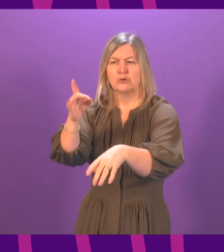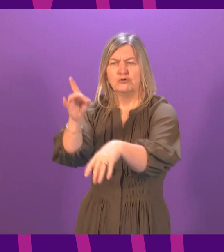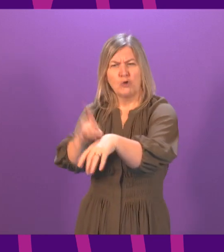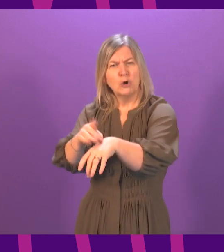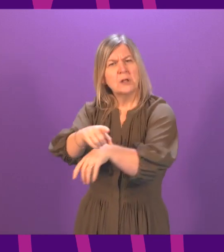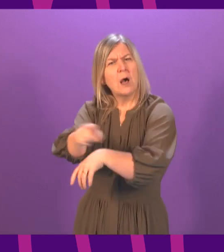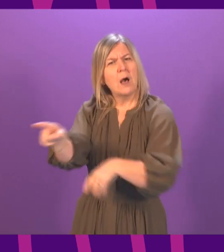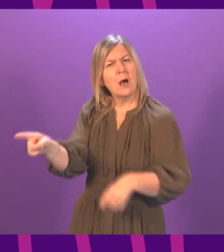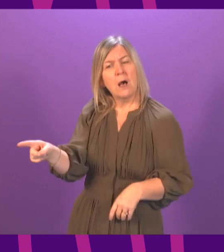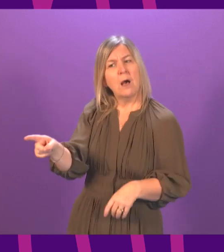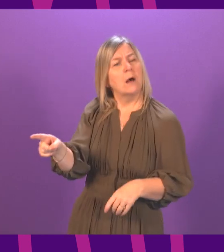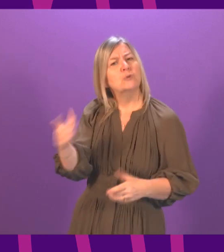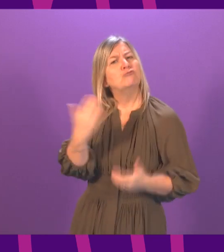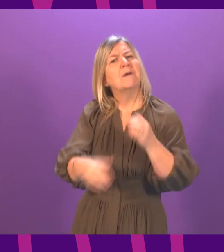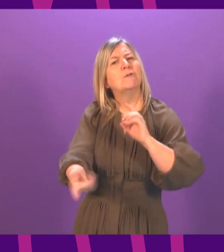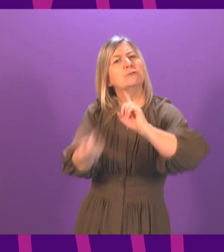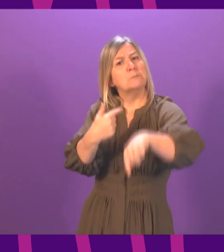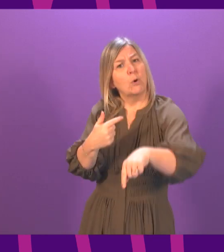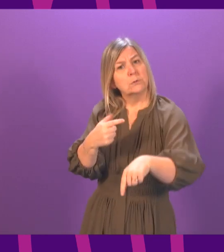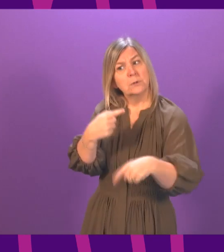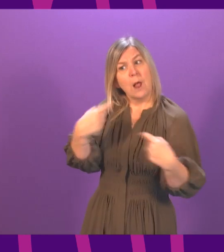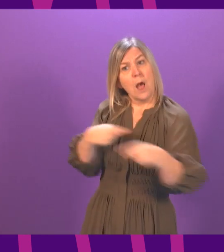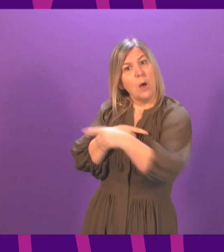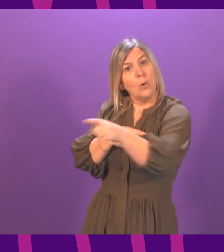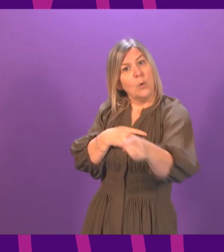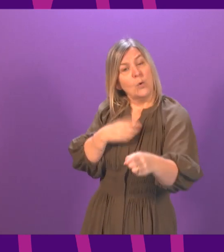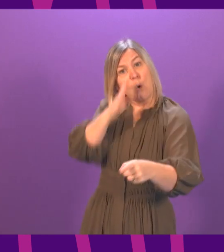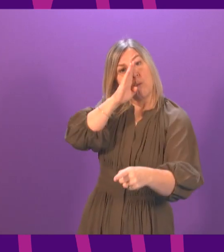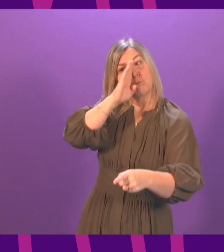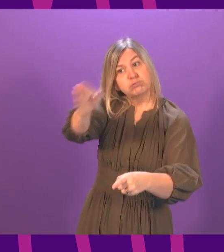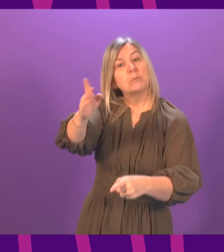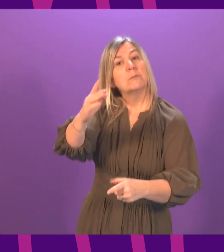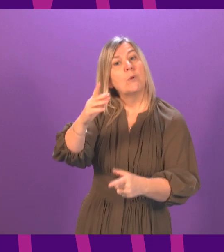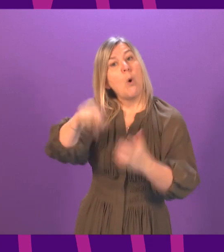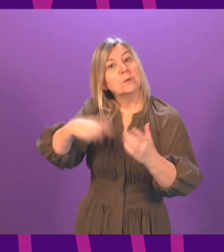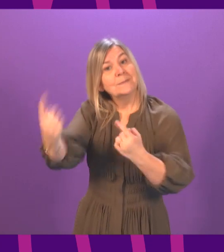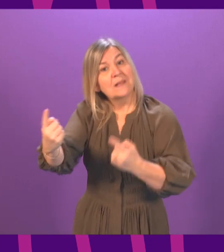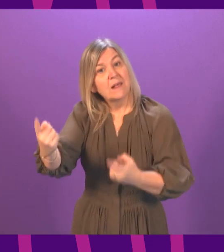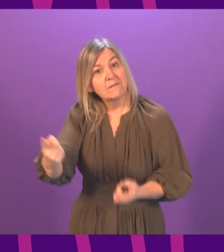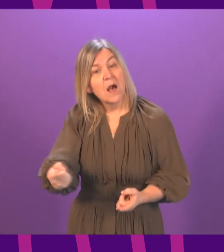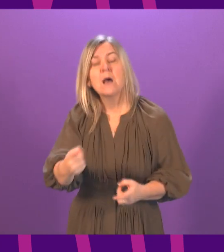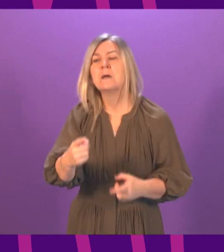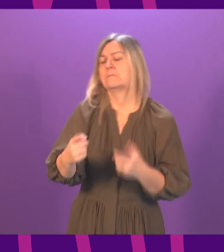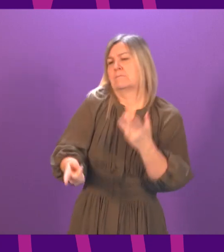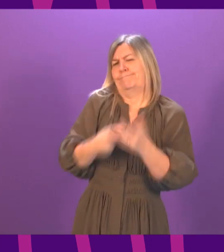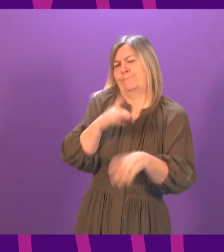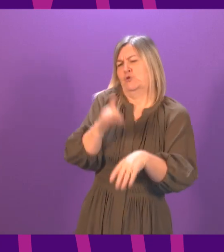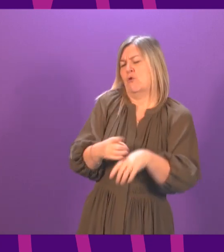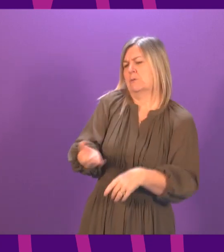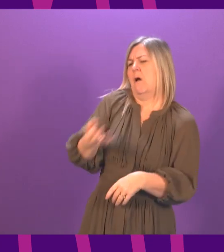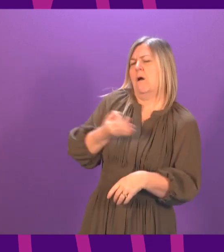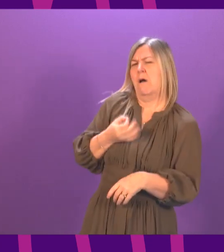they will be allowed to order themselves. One north-east GP has told us that they “have the ability to vaccinate about 500 patients a day.